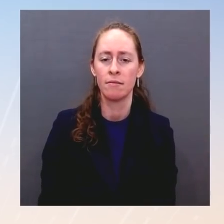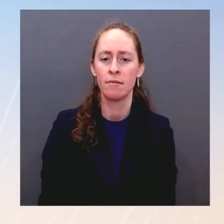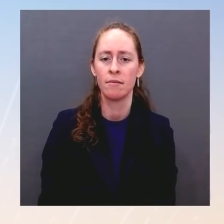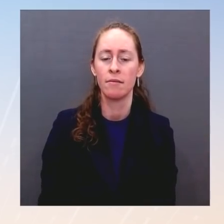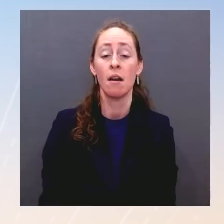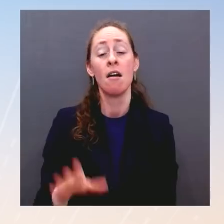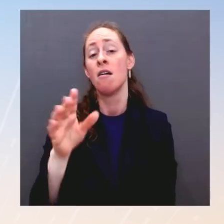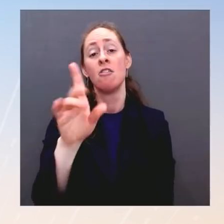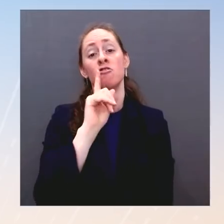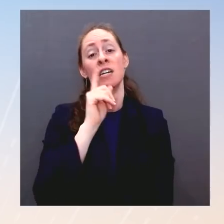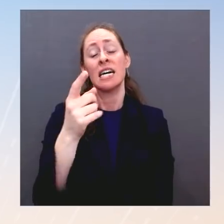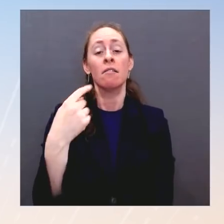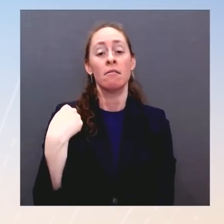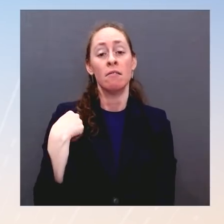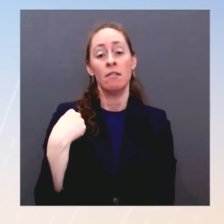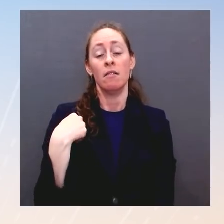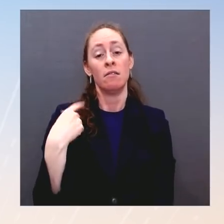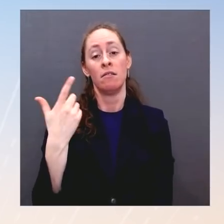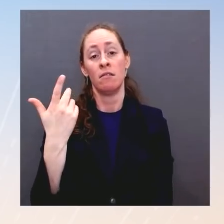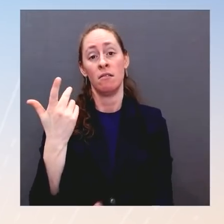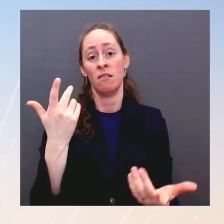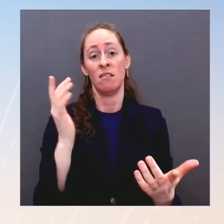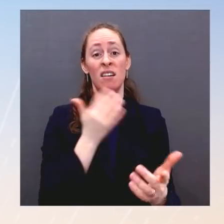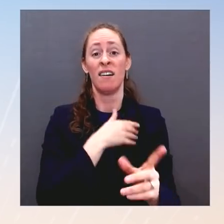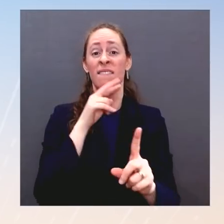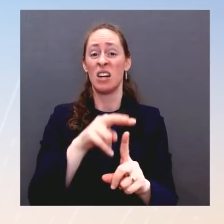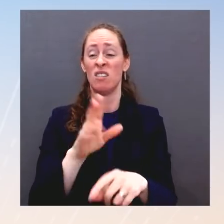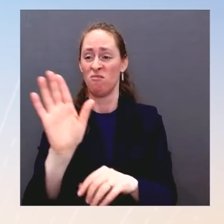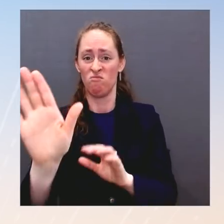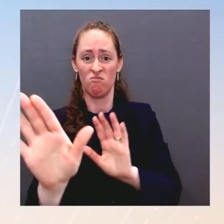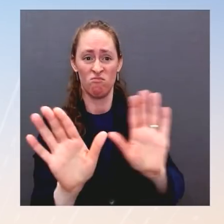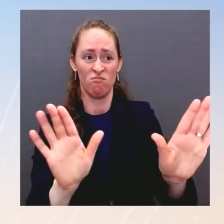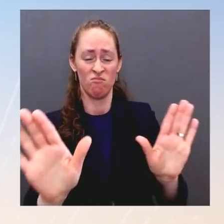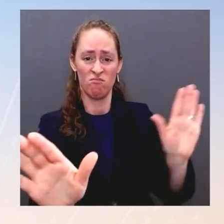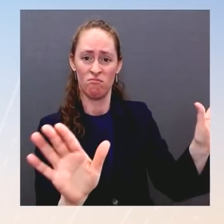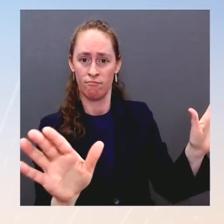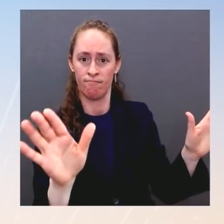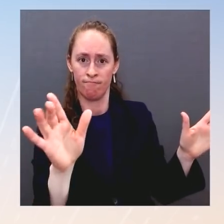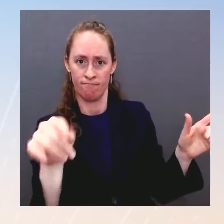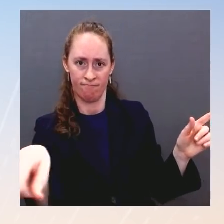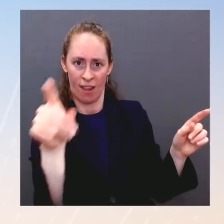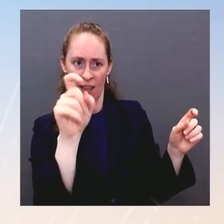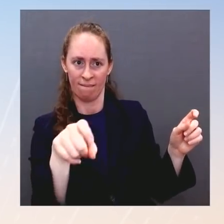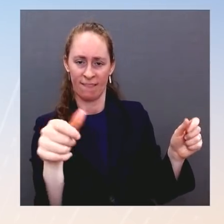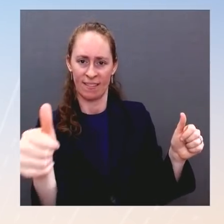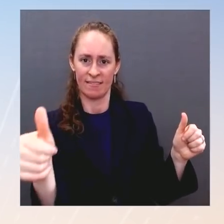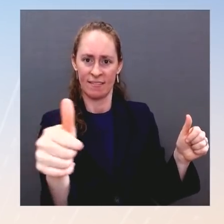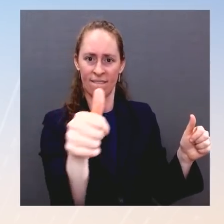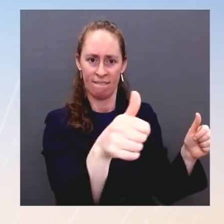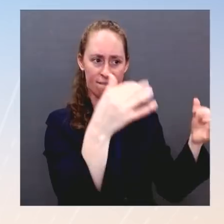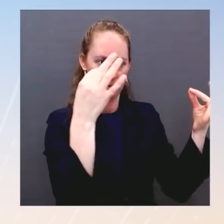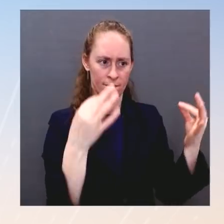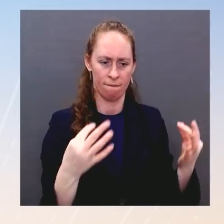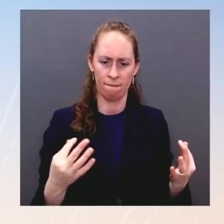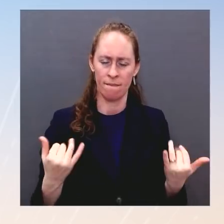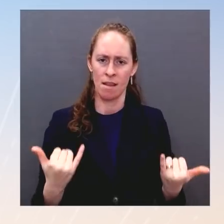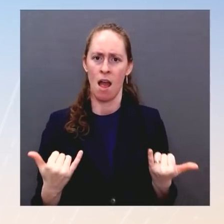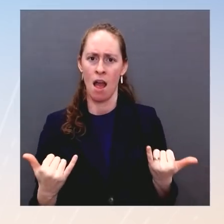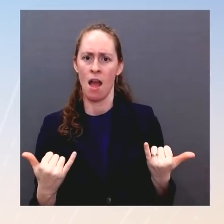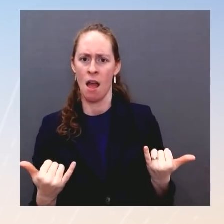where you want to be in history as the history books look back. But that doesn't -- I don't have anything in terms of our change of -- our view of our overarching relationship. Go ahead.